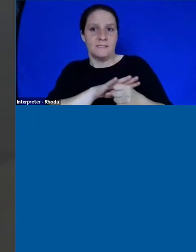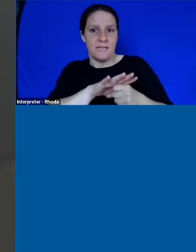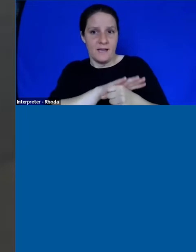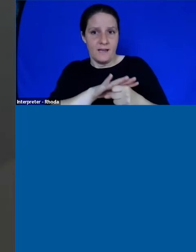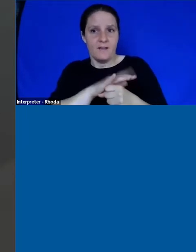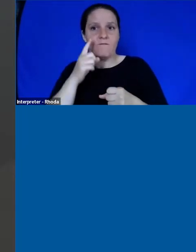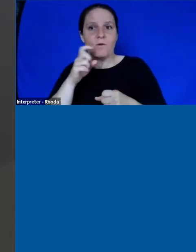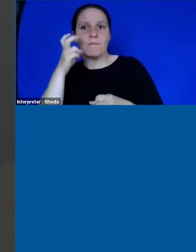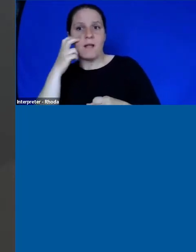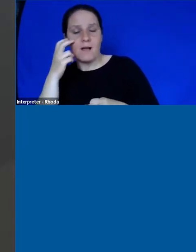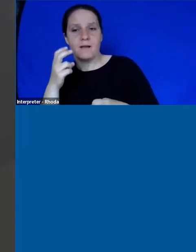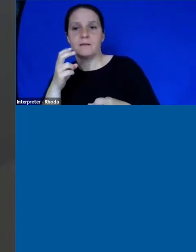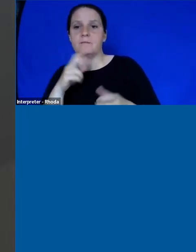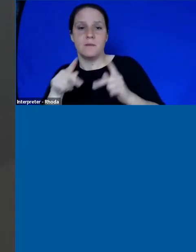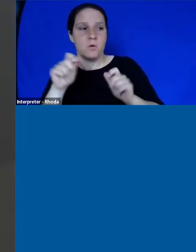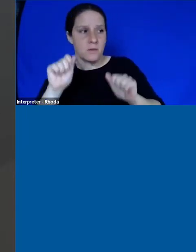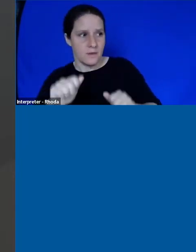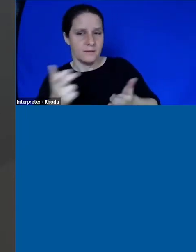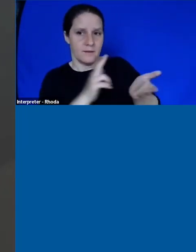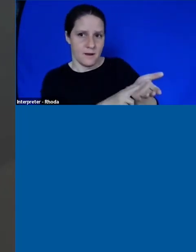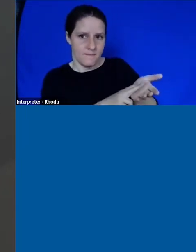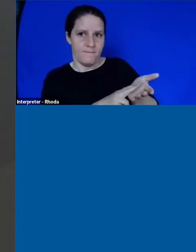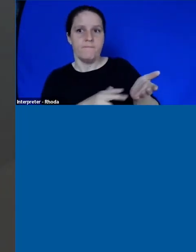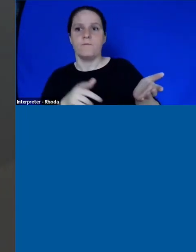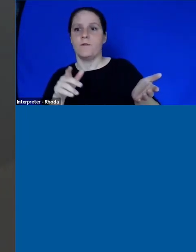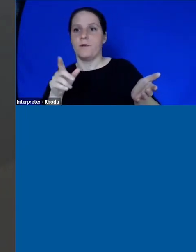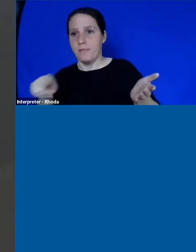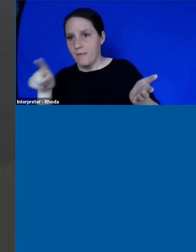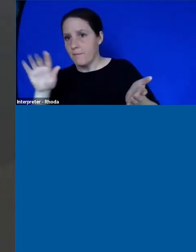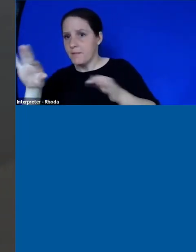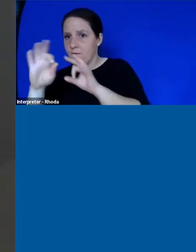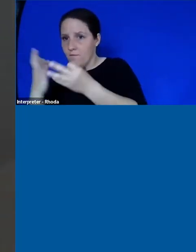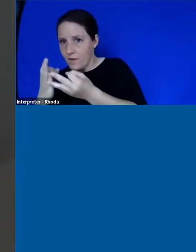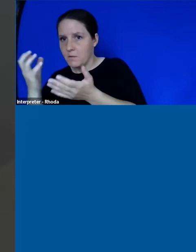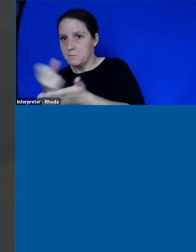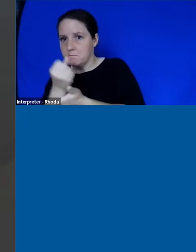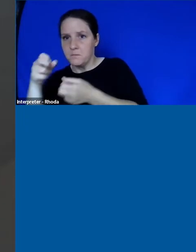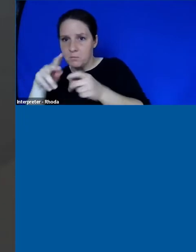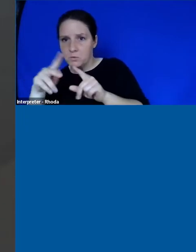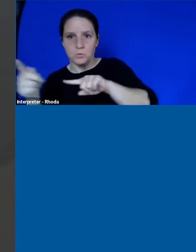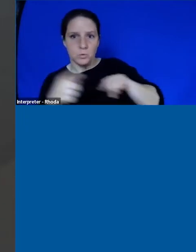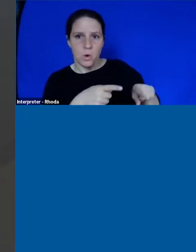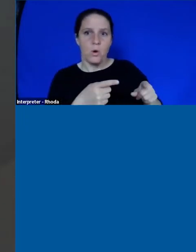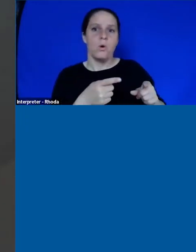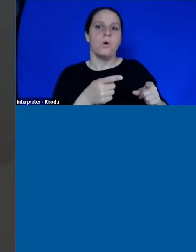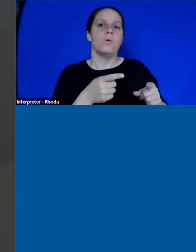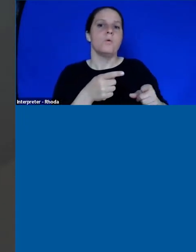for blind people to sign up for them and their families to go and get vaccines. Pretty horrifying in general.